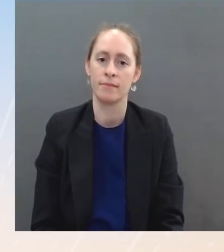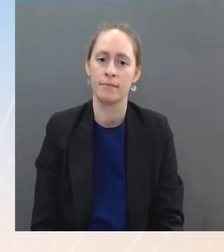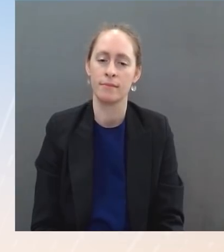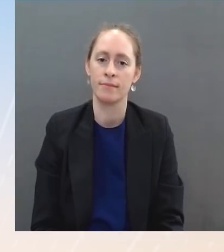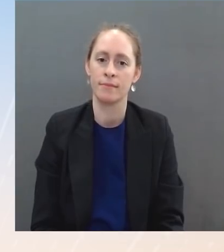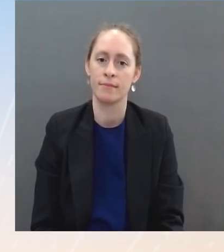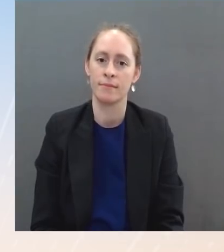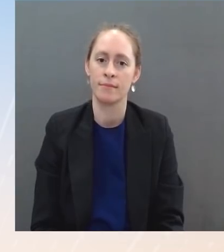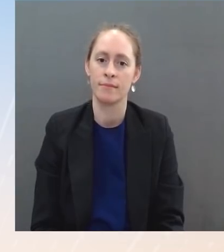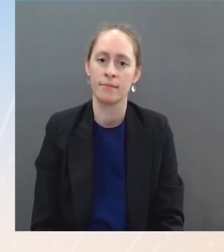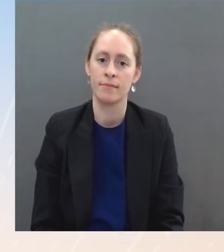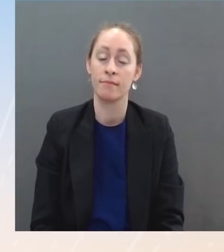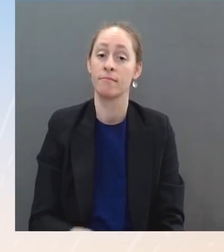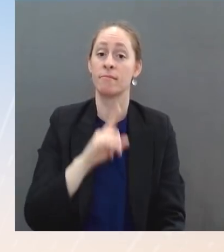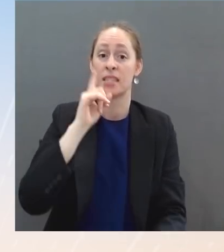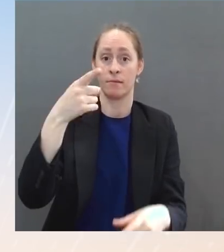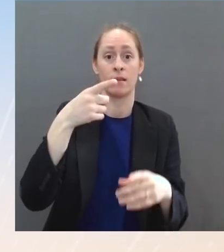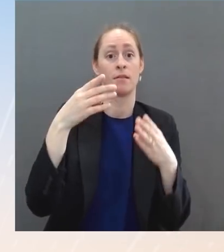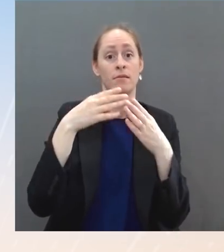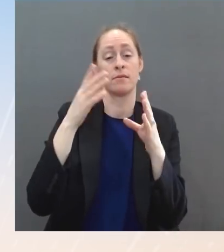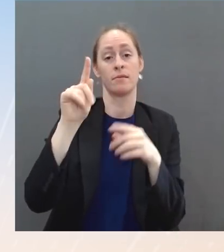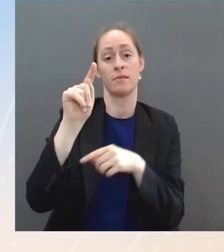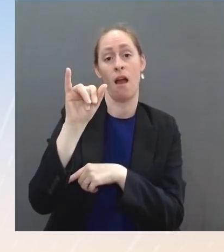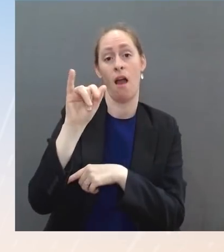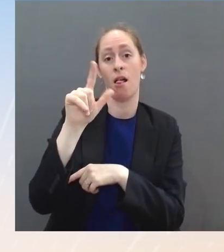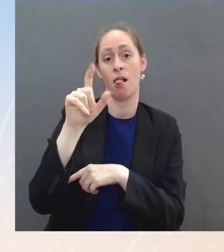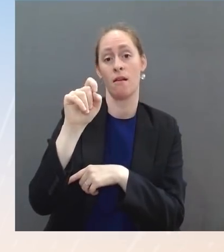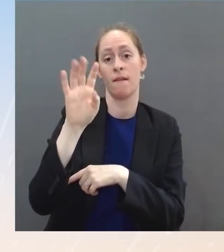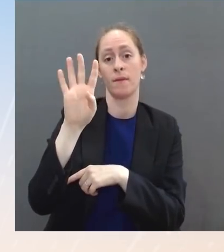it's not an immigration/ migration enforcement measure.